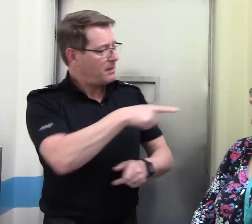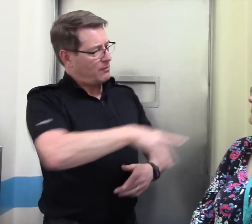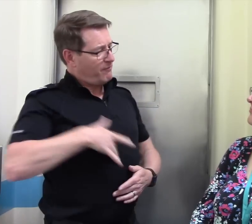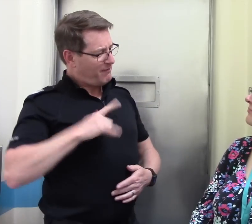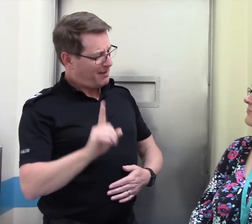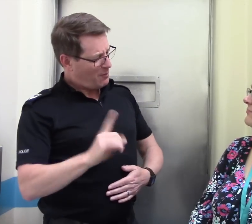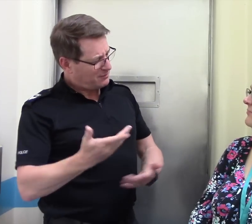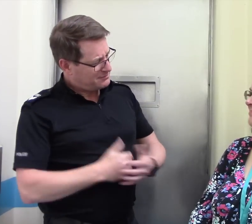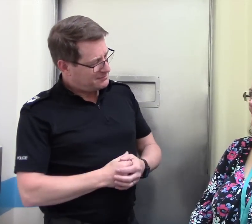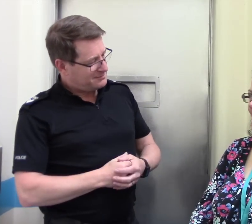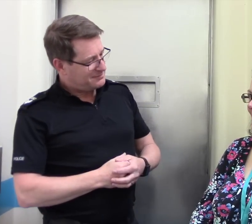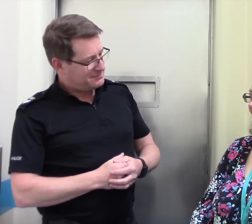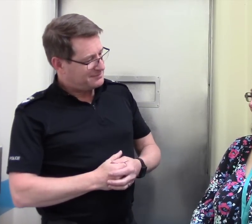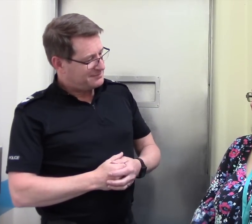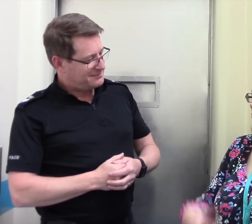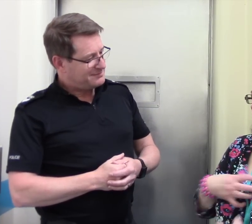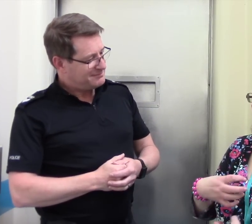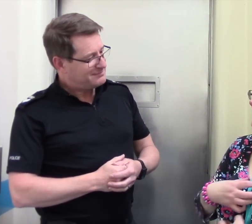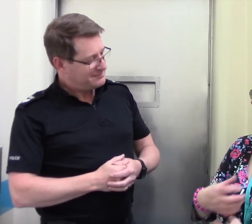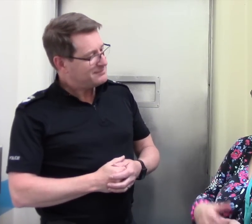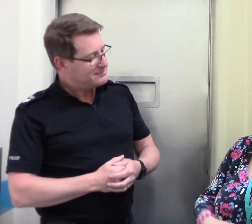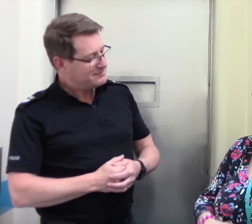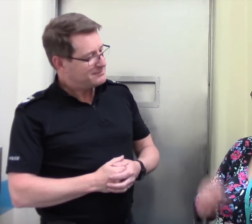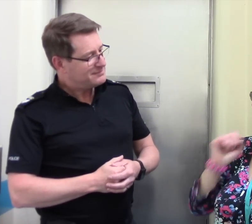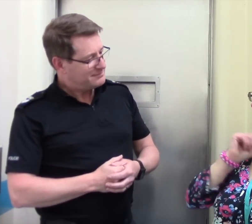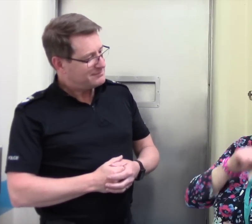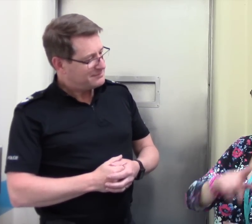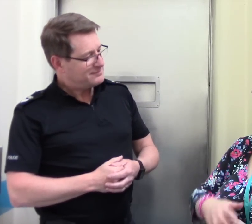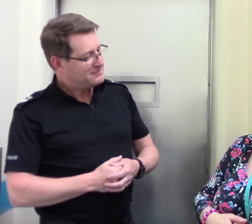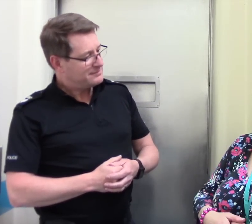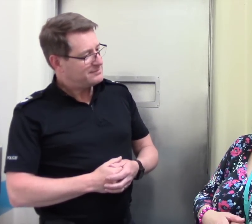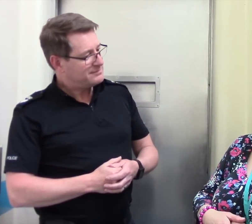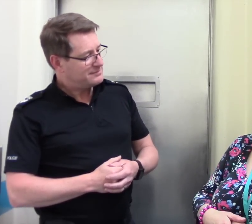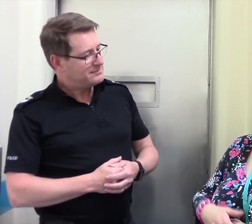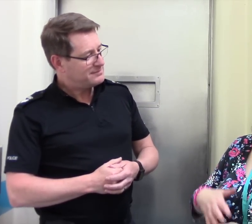but how did you feel? Catherine: It was frightening, strange